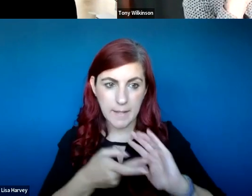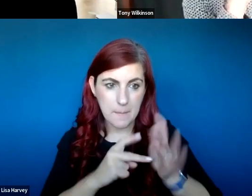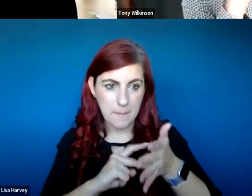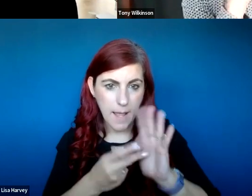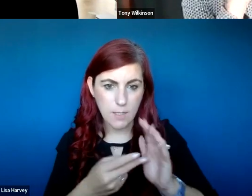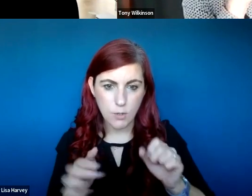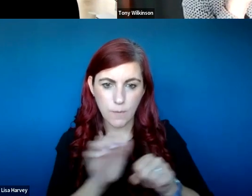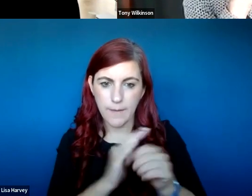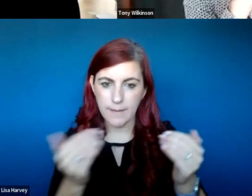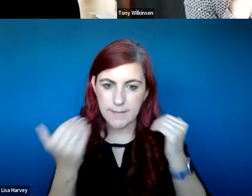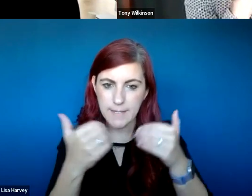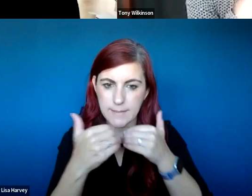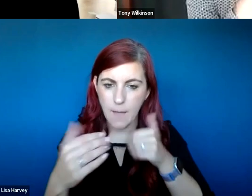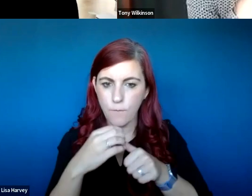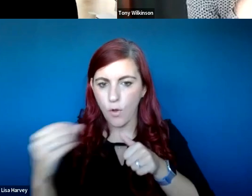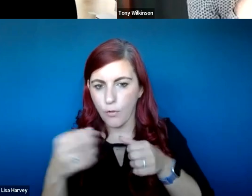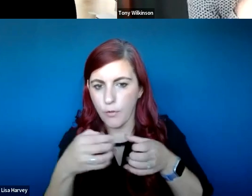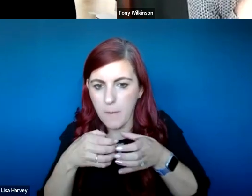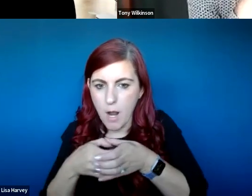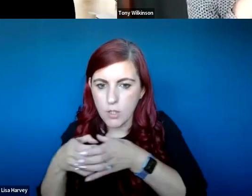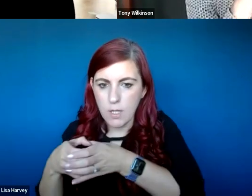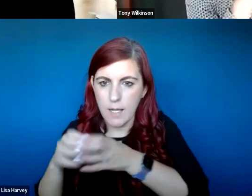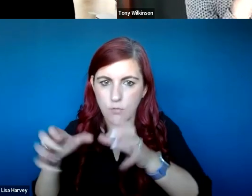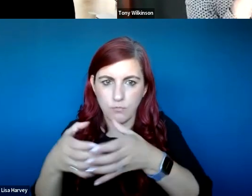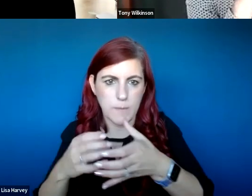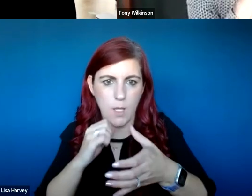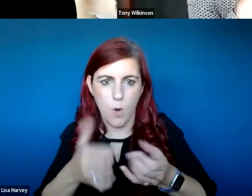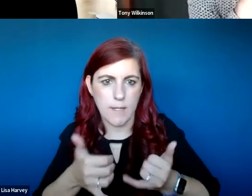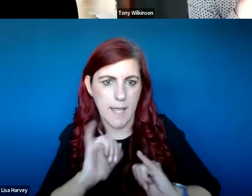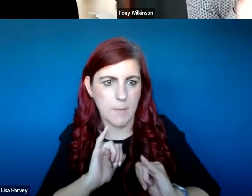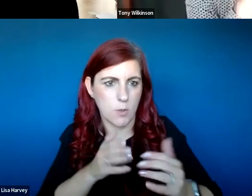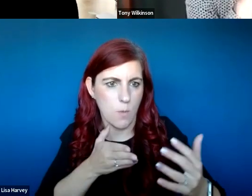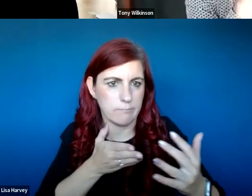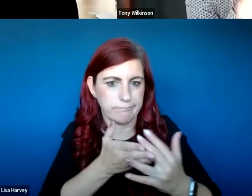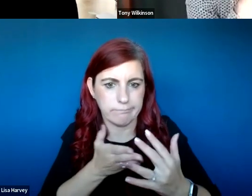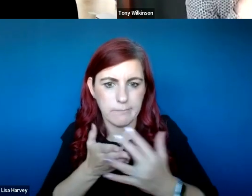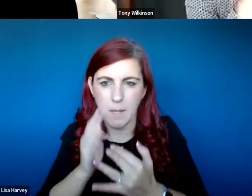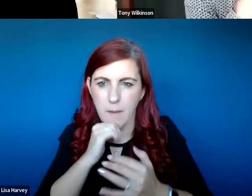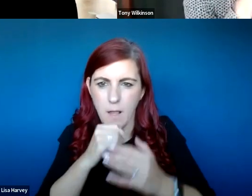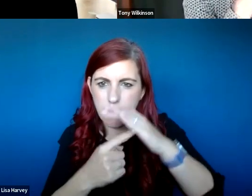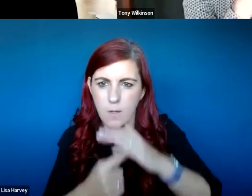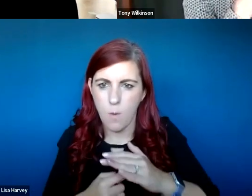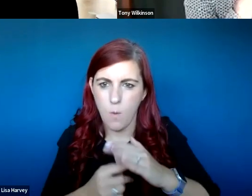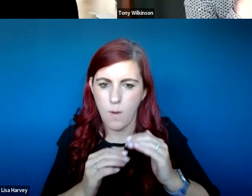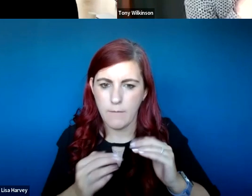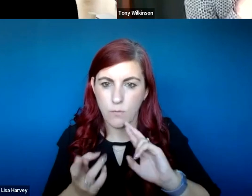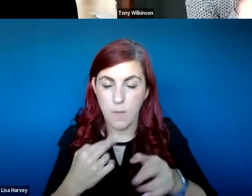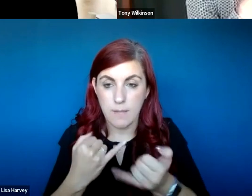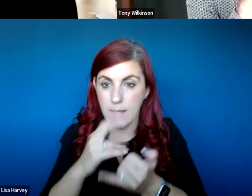other marginalised groups that you weren't able to, because of the low level responses, for example Travellers?